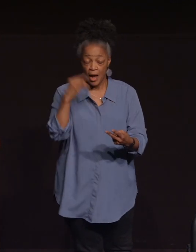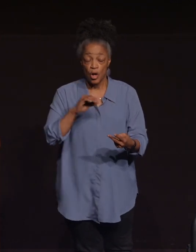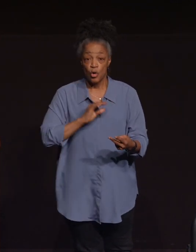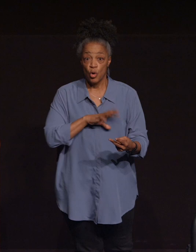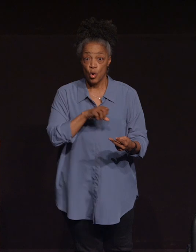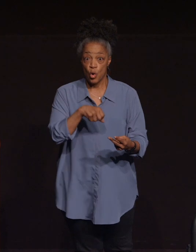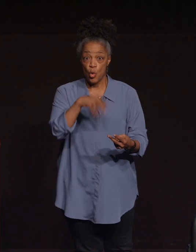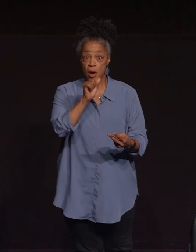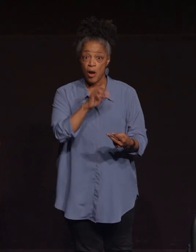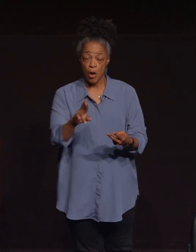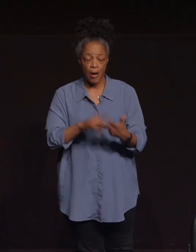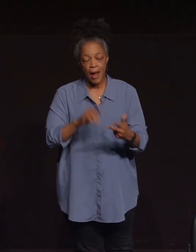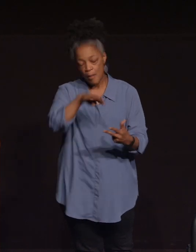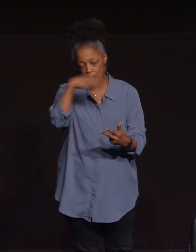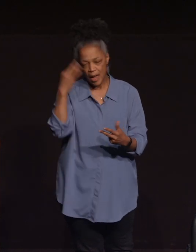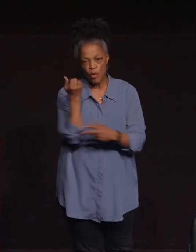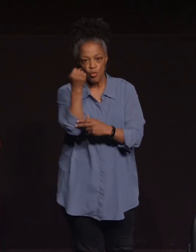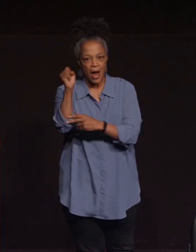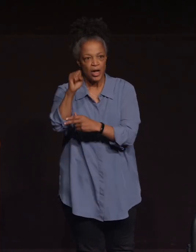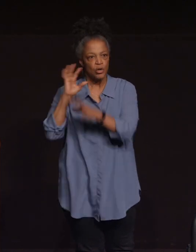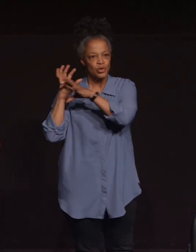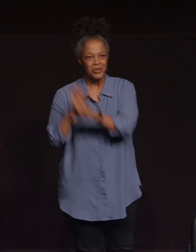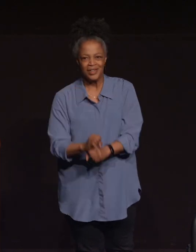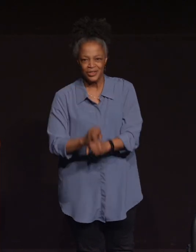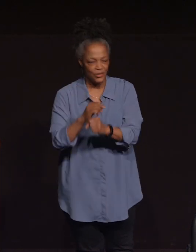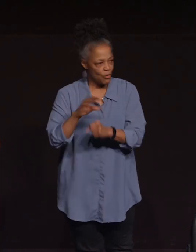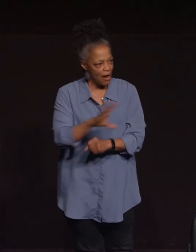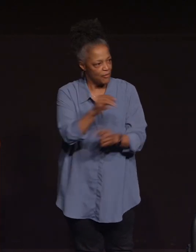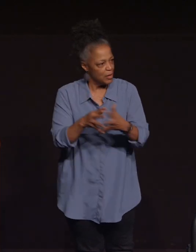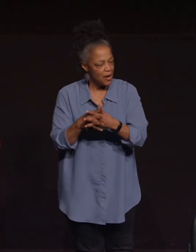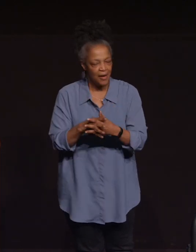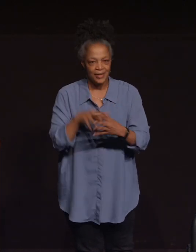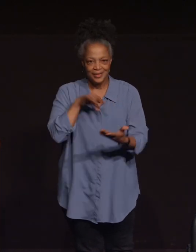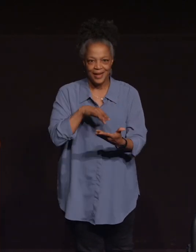and Black radical traditions to African American studies.